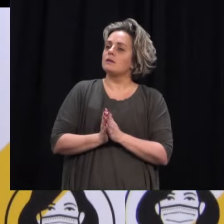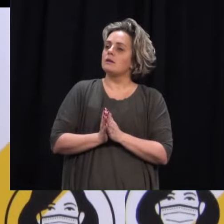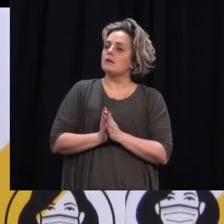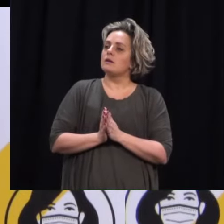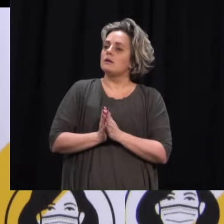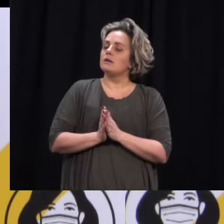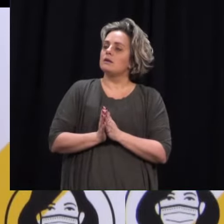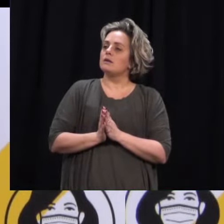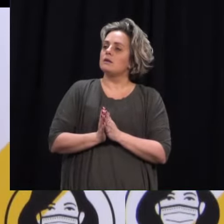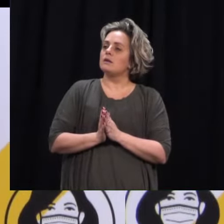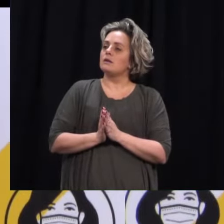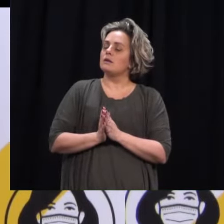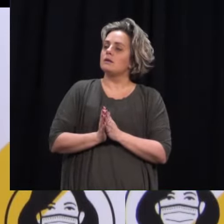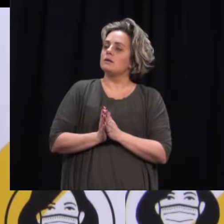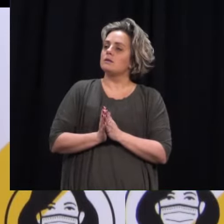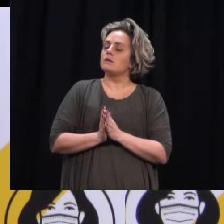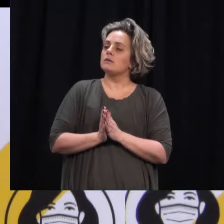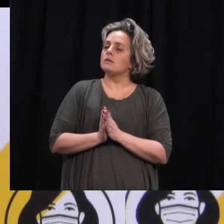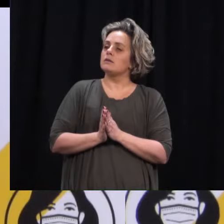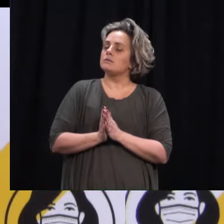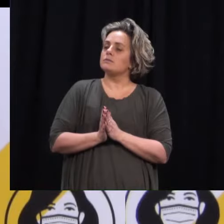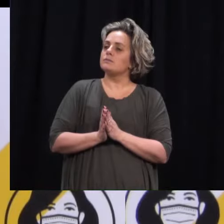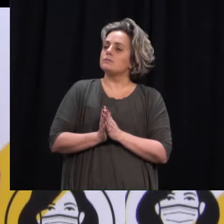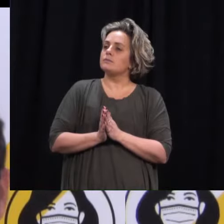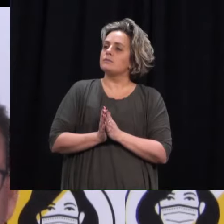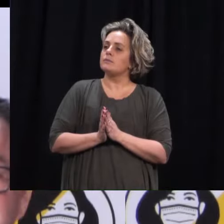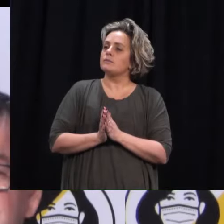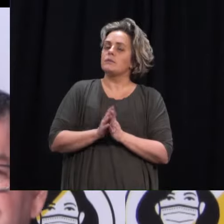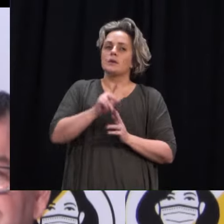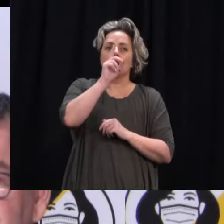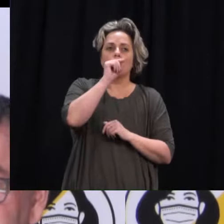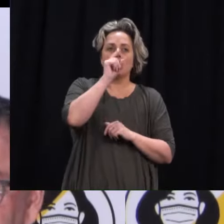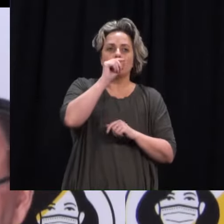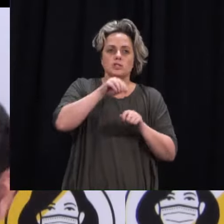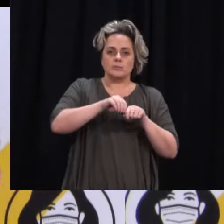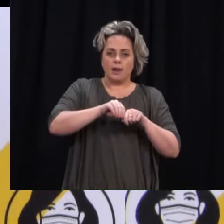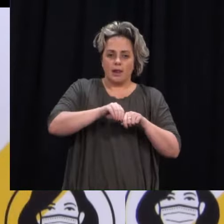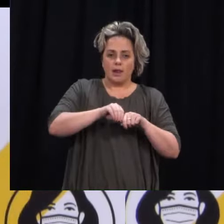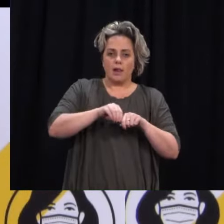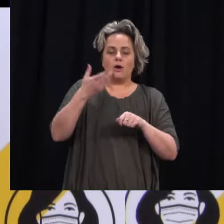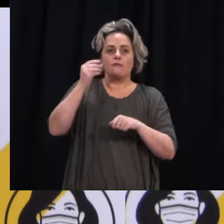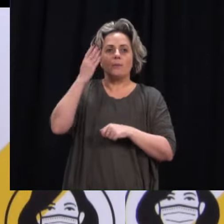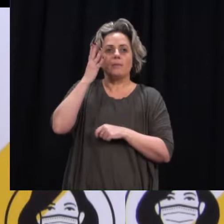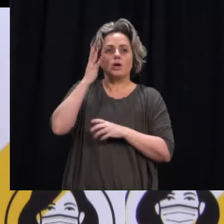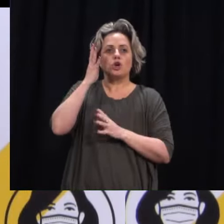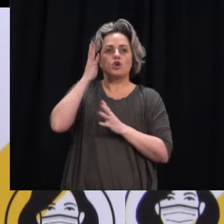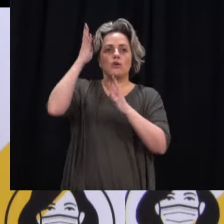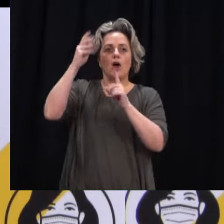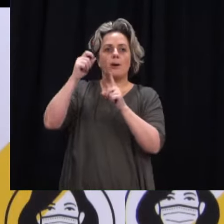exactly the right thing in terms of isolating. Just in terms of we have